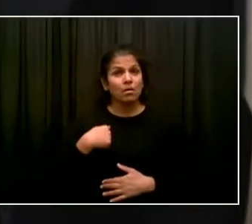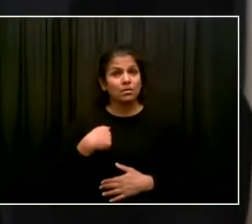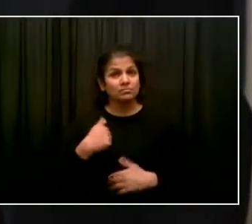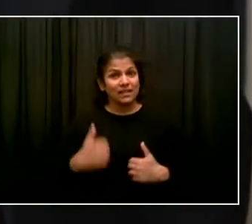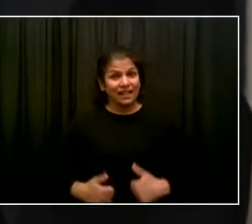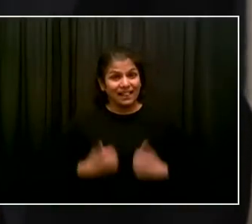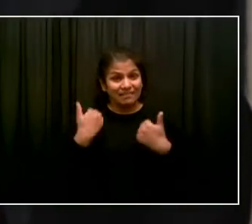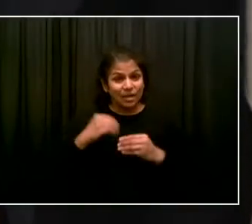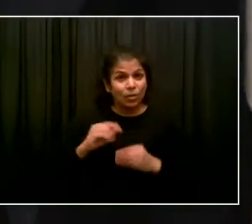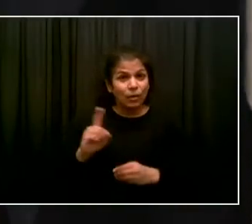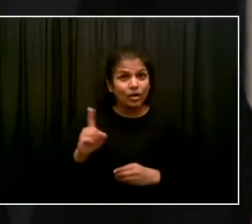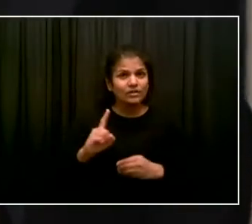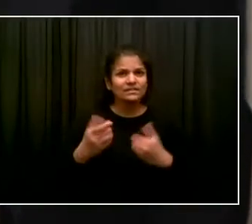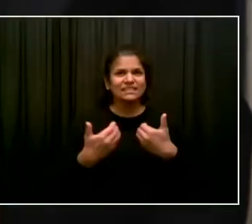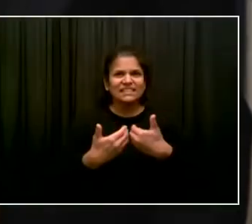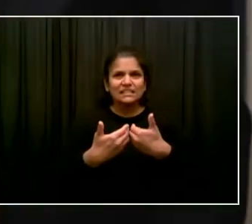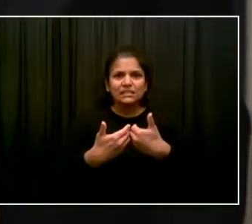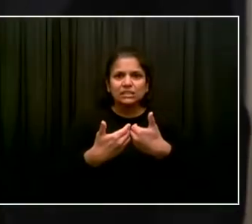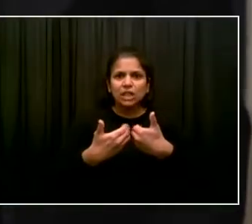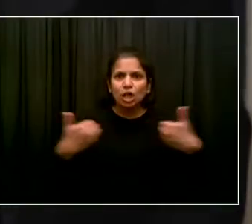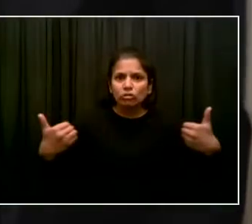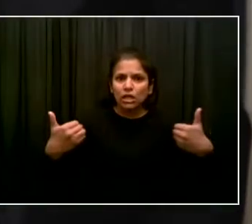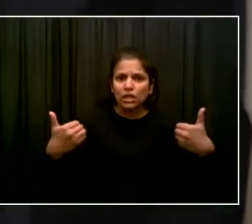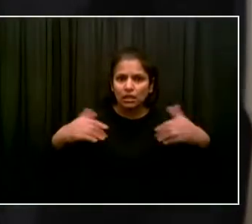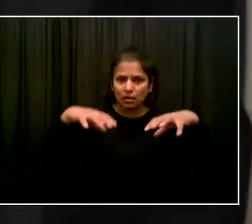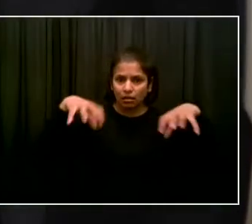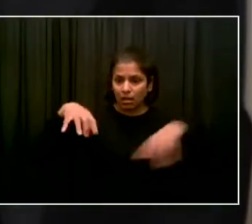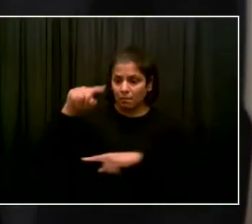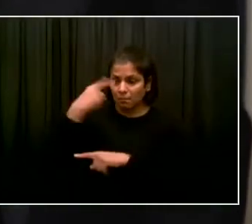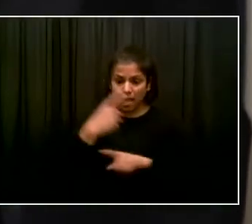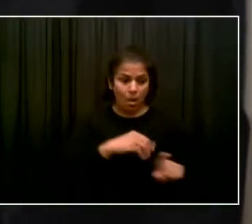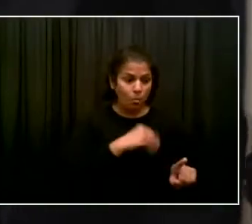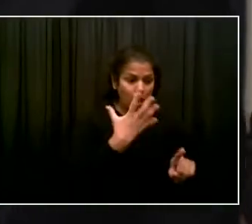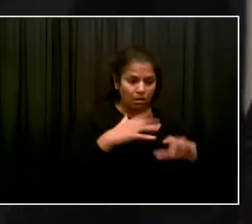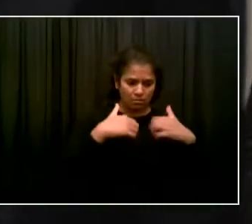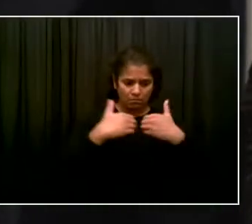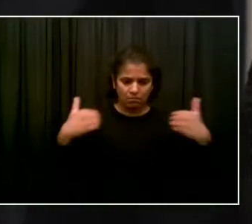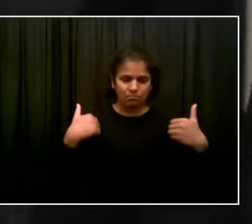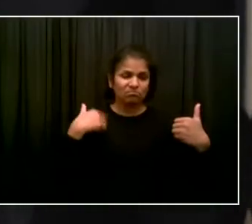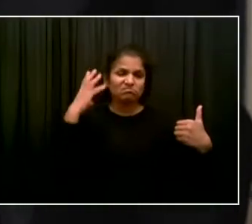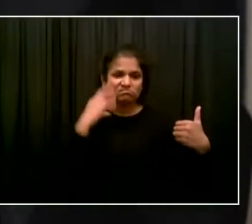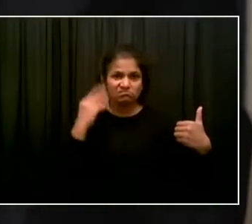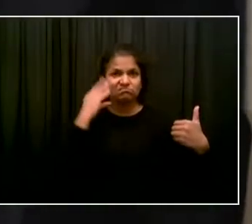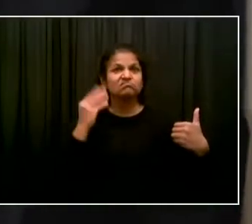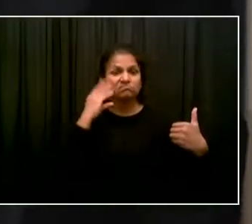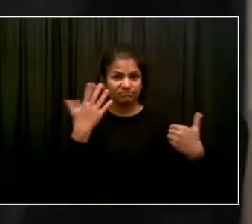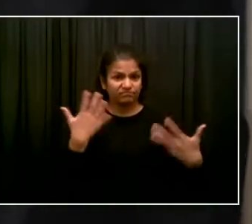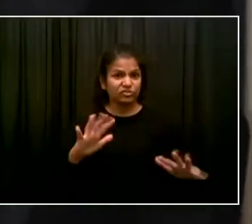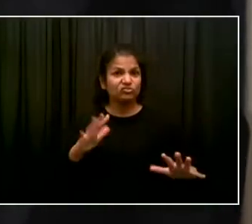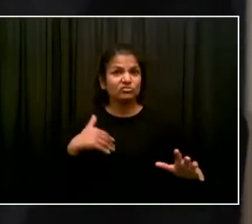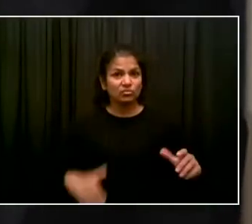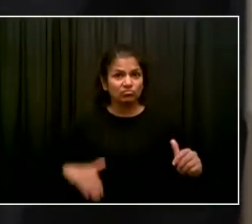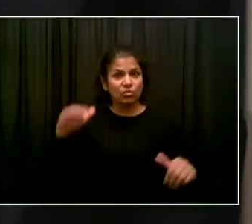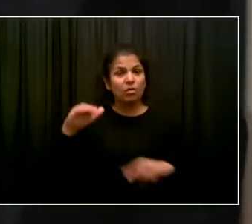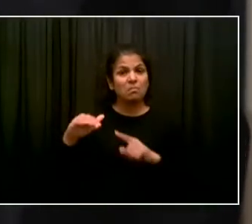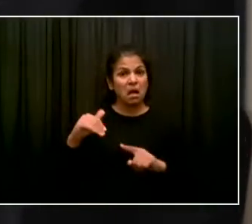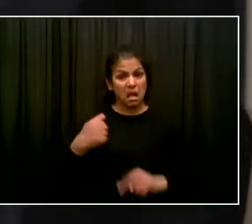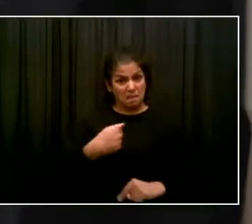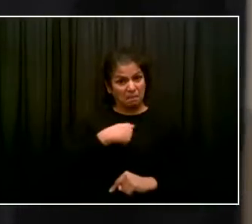I DIDN'T KNOW I WAS POOR BECAUSE MYT EACHERS, MY